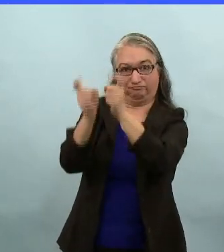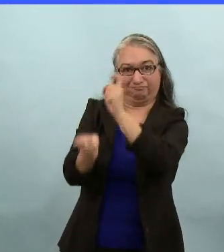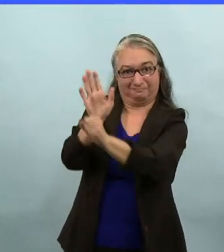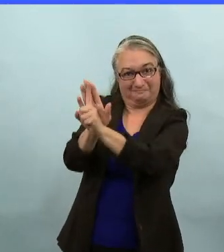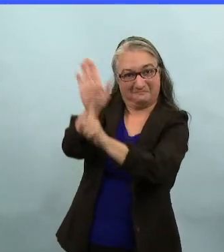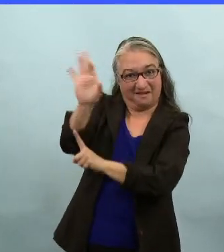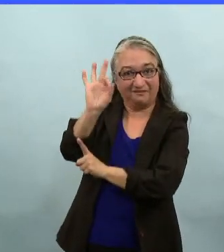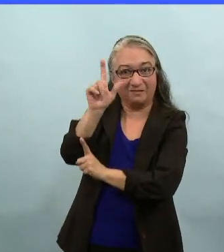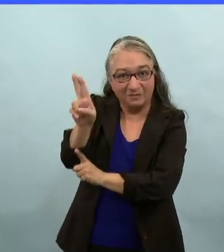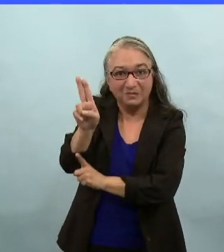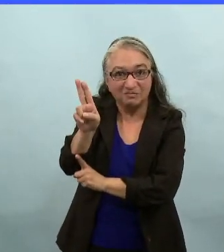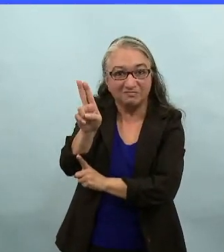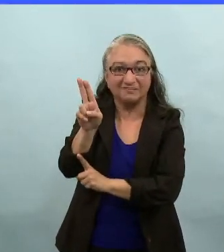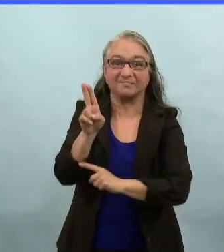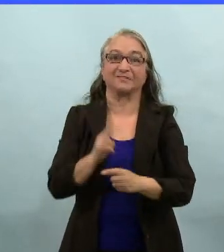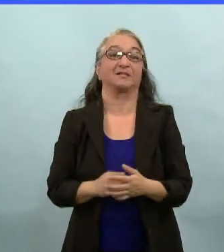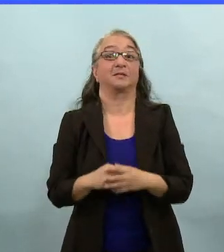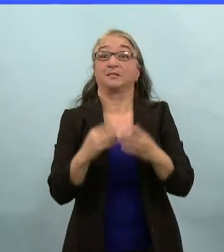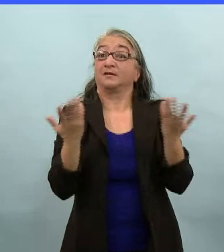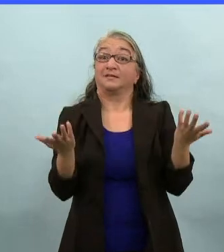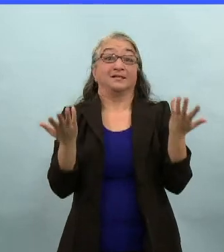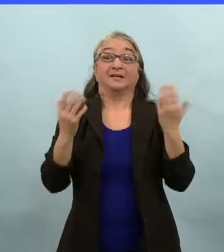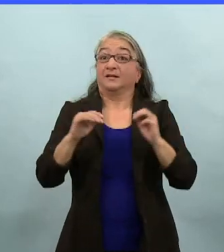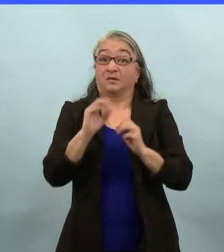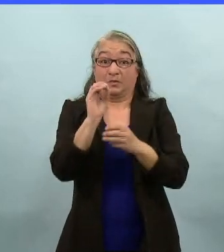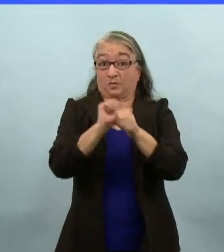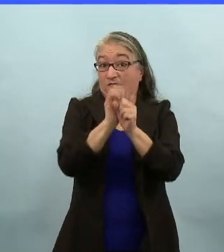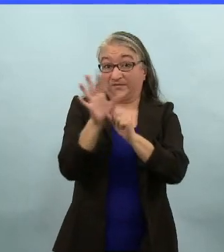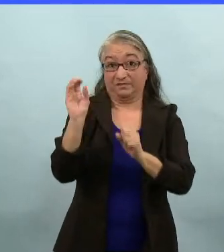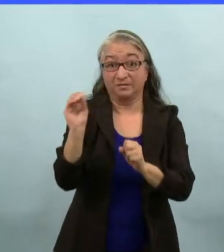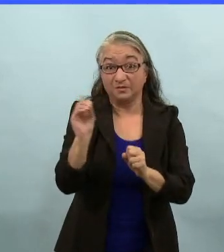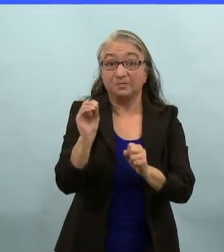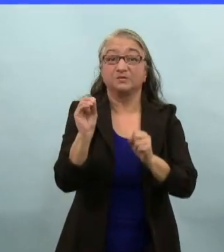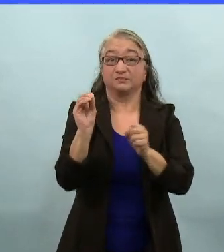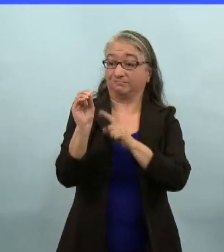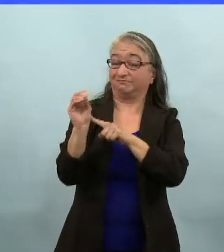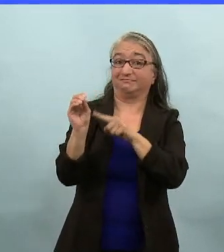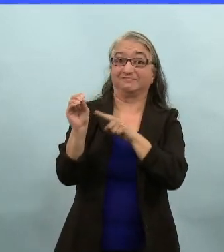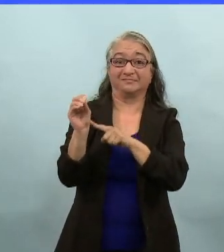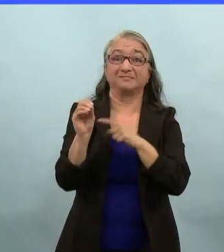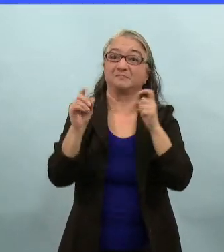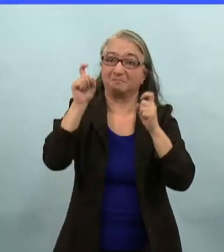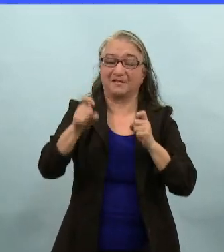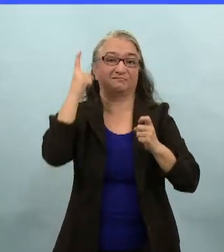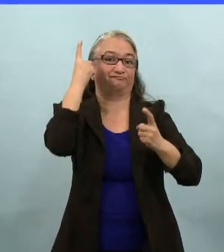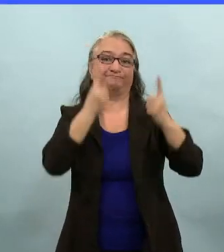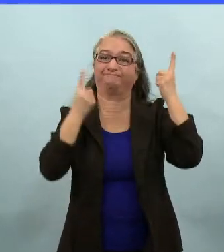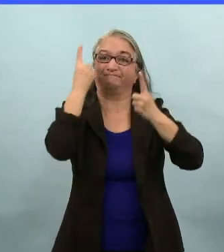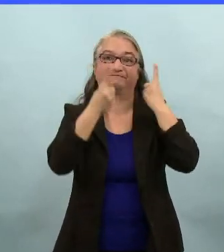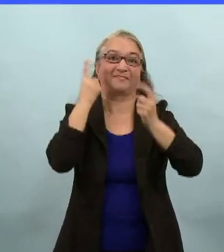to kova 19 and omicron is case management given the transmissibility of omicron it is not possible